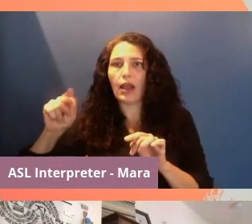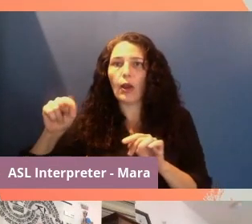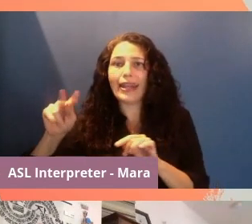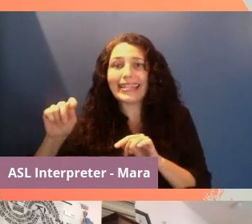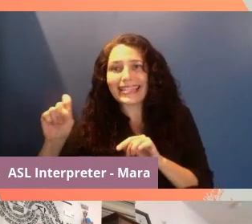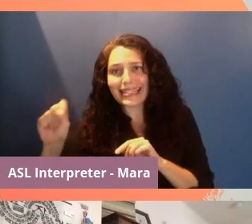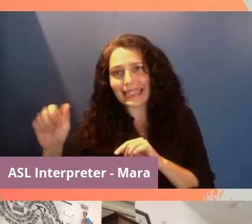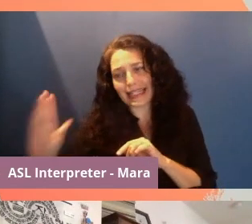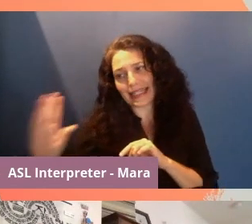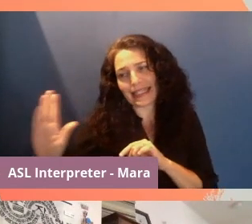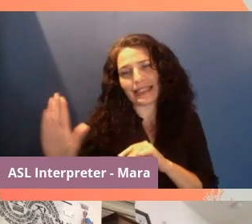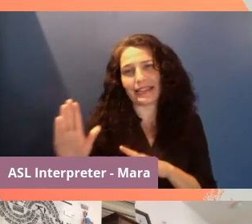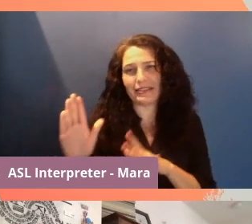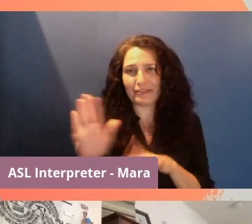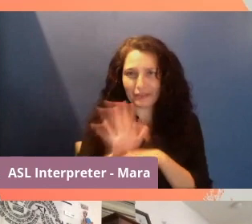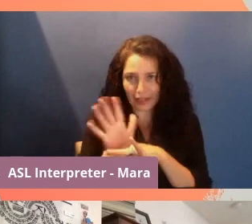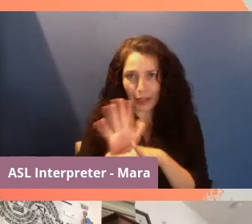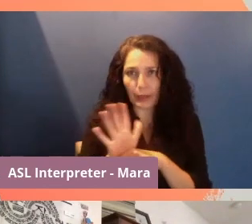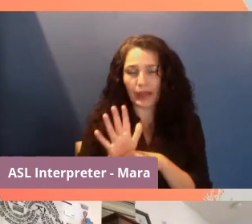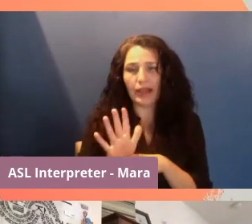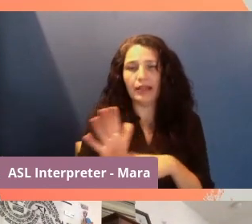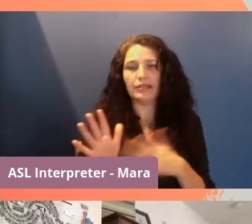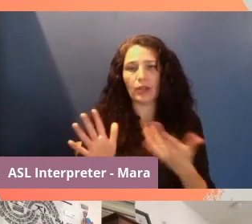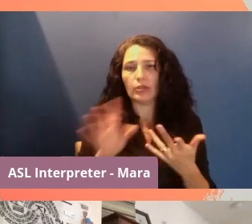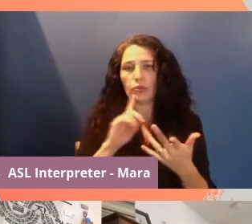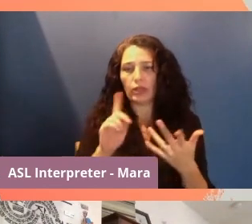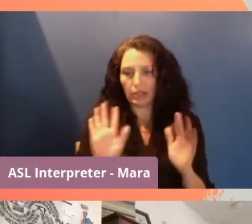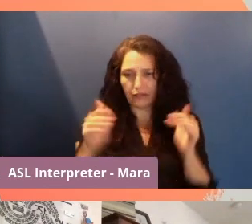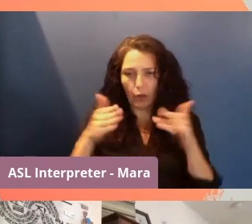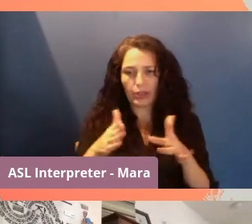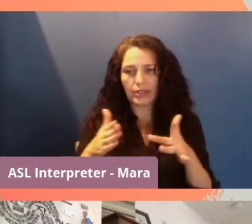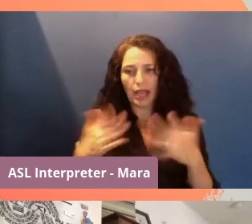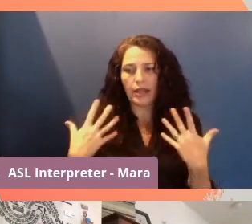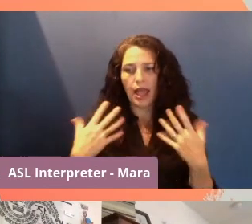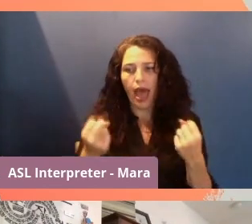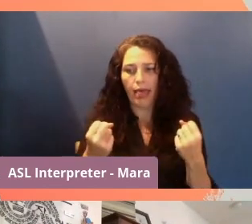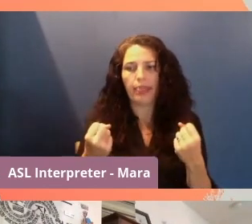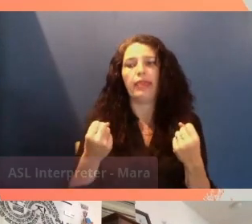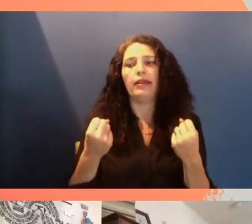to use for this movement to work around health care access for undocumented folks.